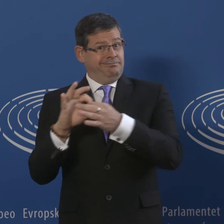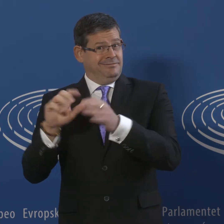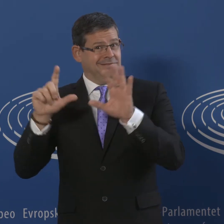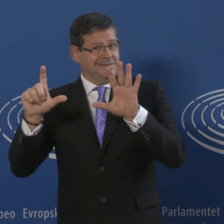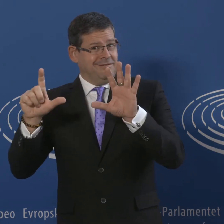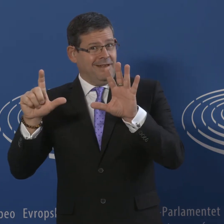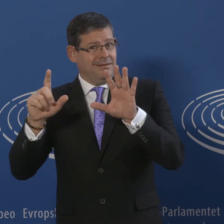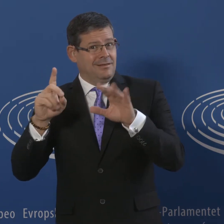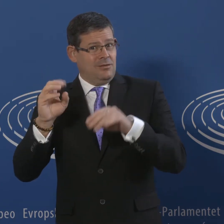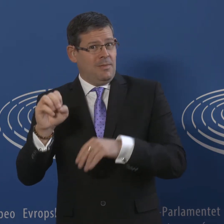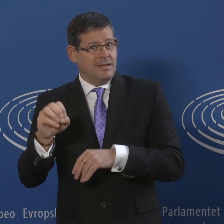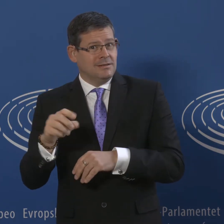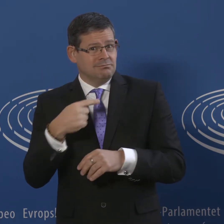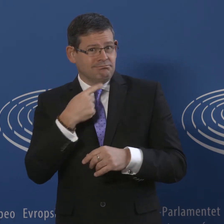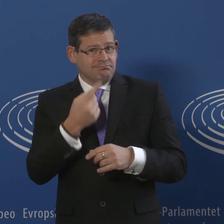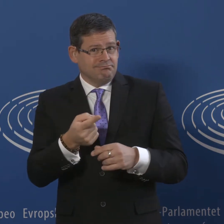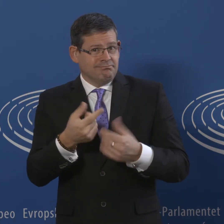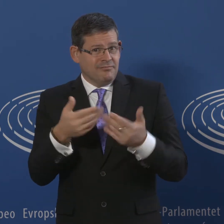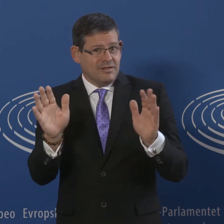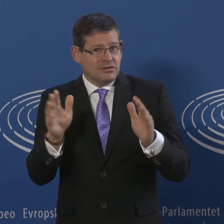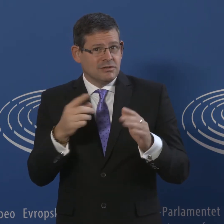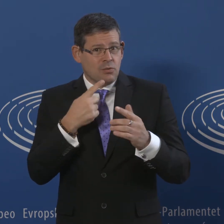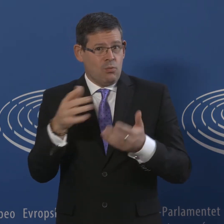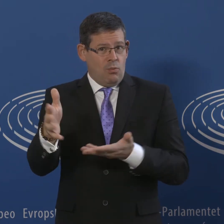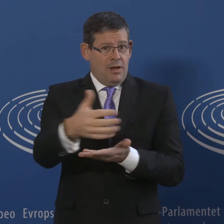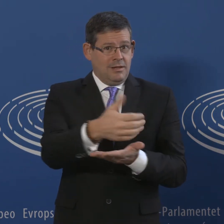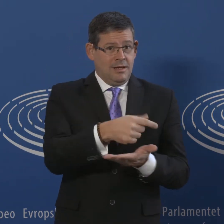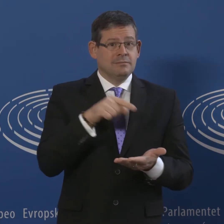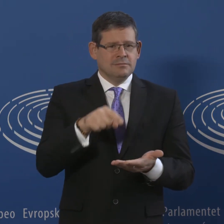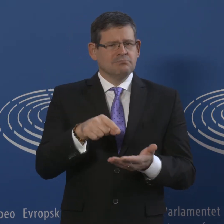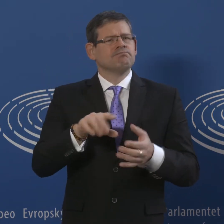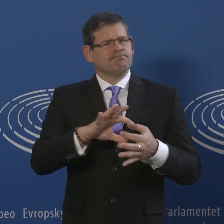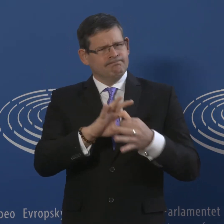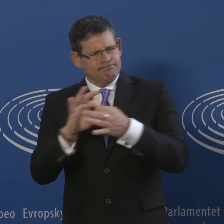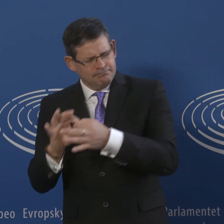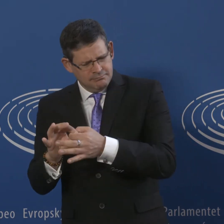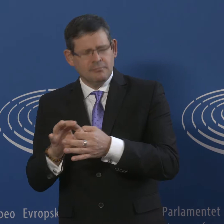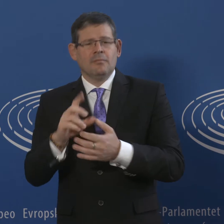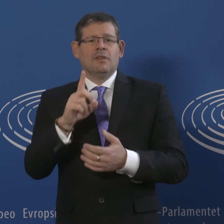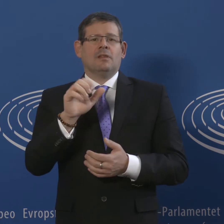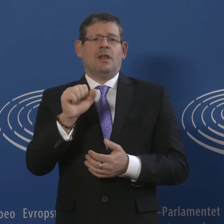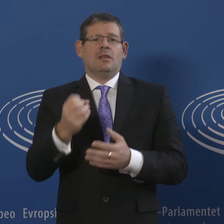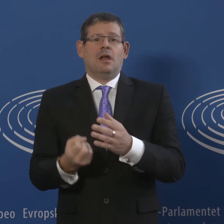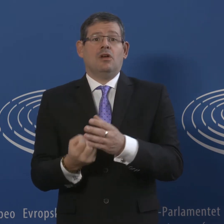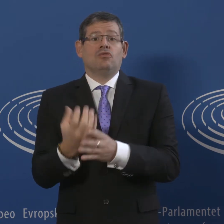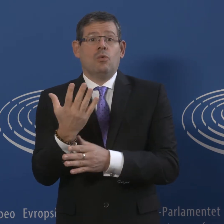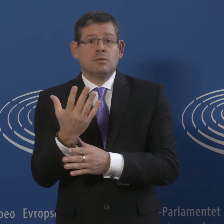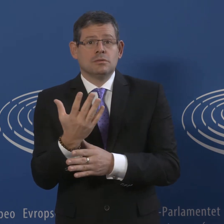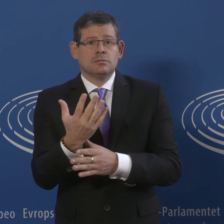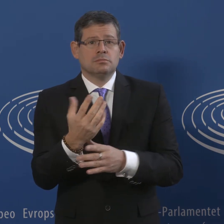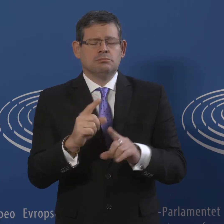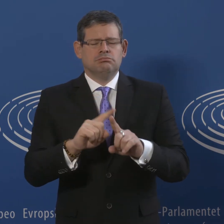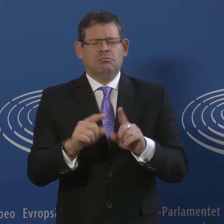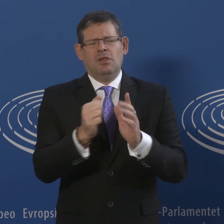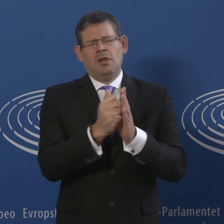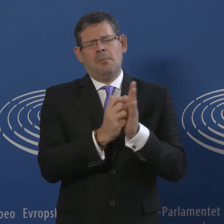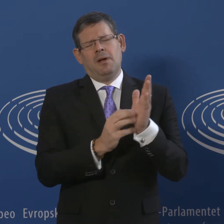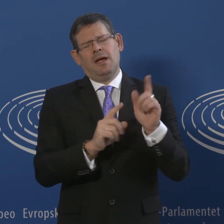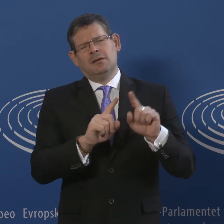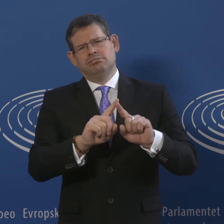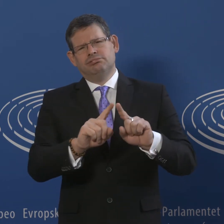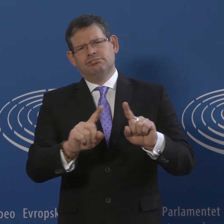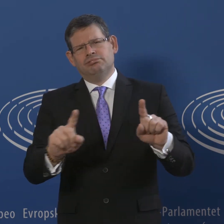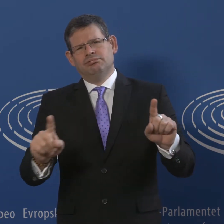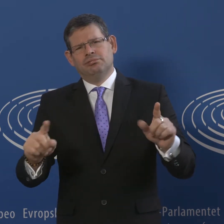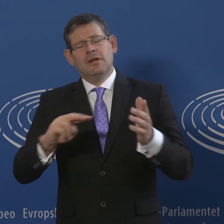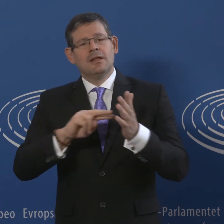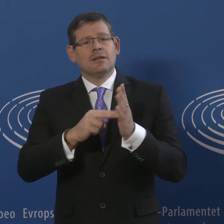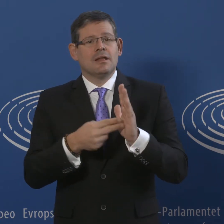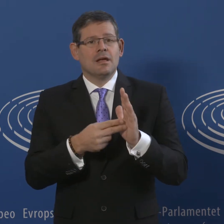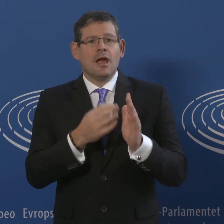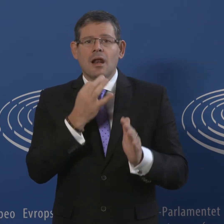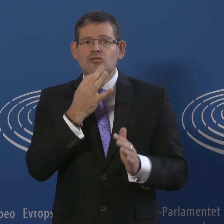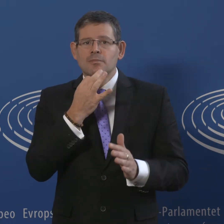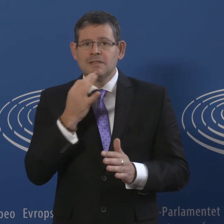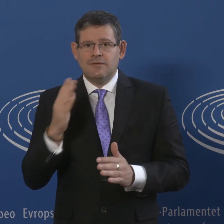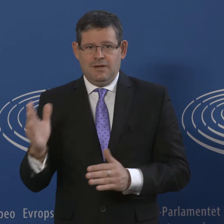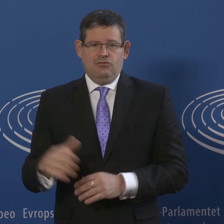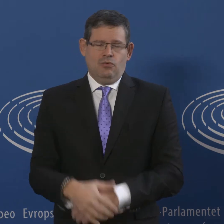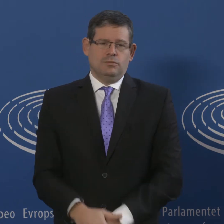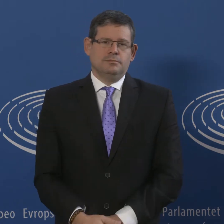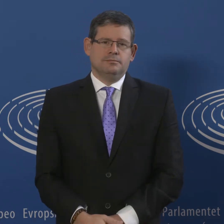(detailing the 7 domains in which data should be collected, as well as data sources and a number of technical specifications).